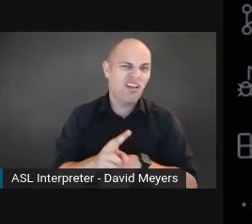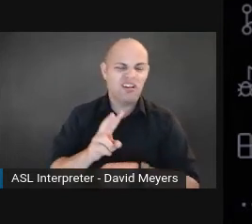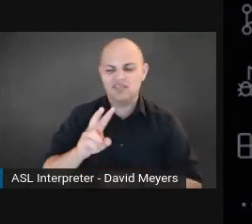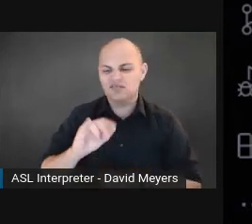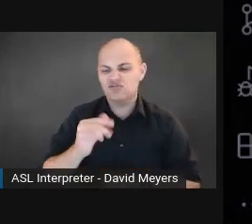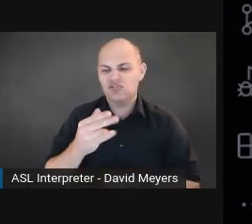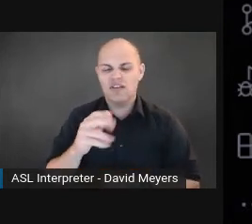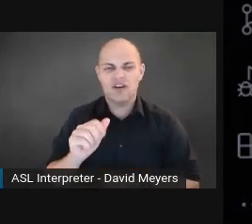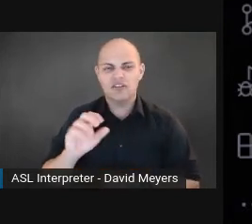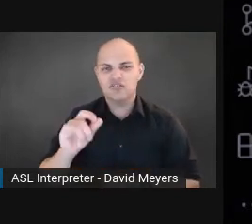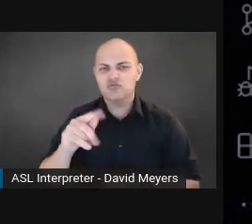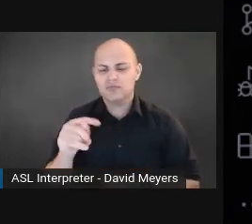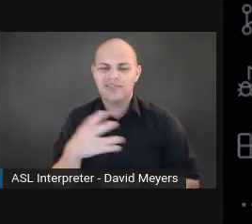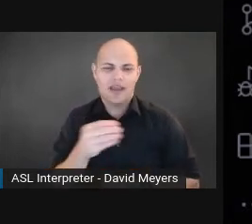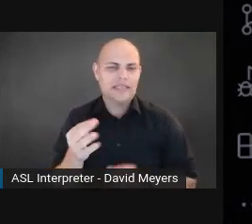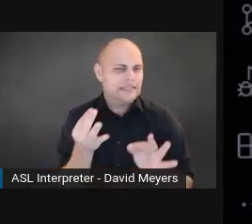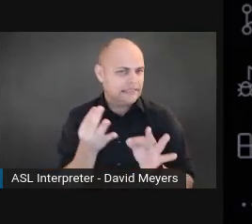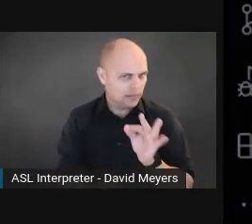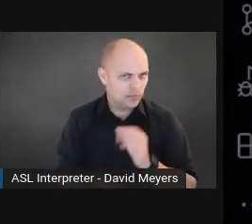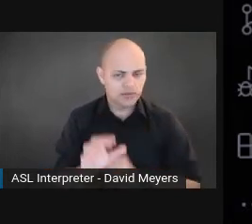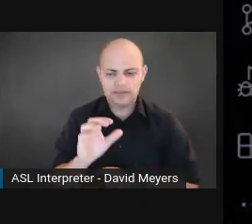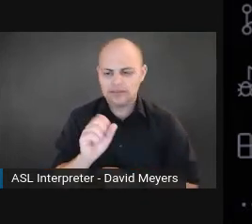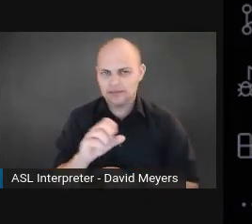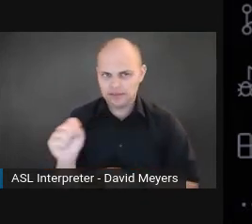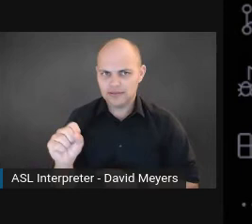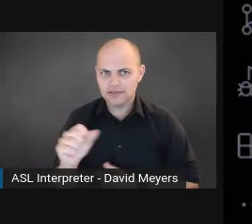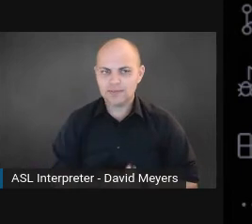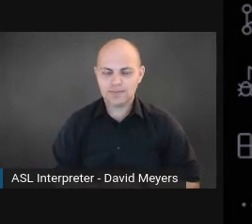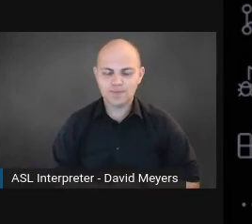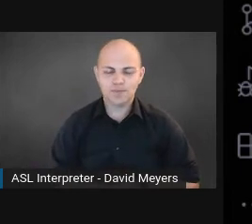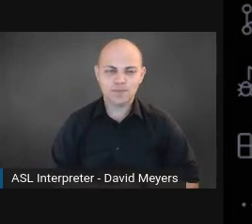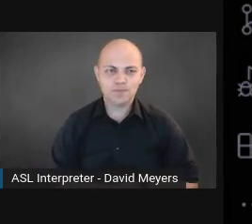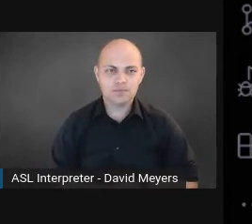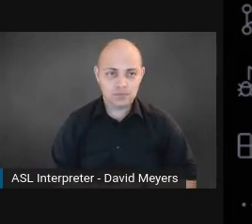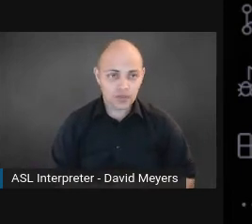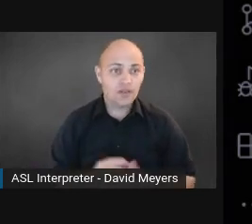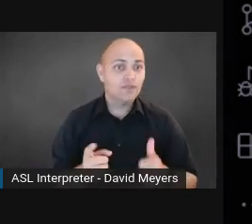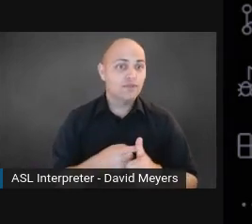The first thing we have got is a div and we have an id there.